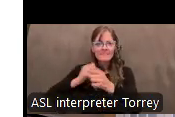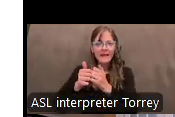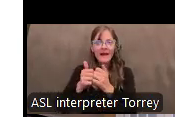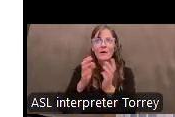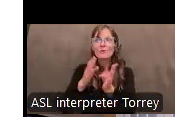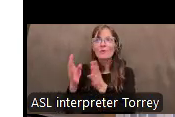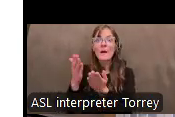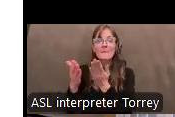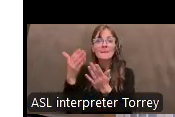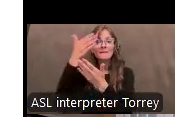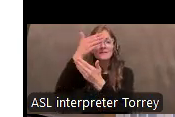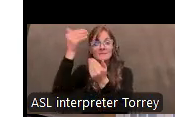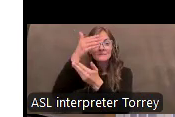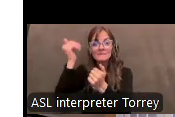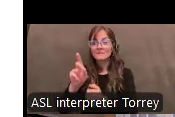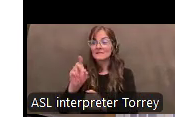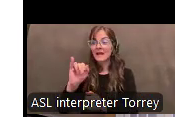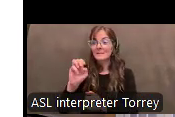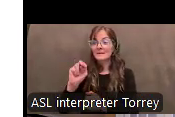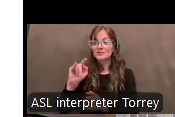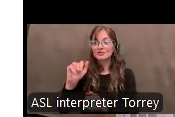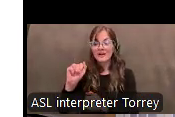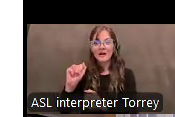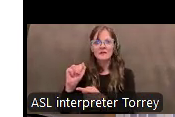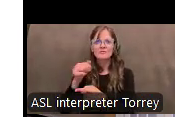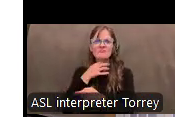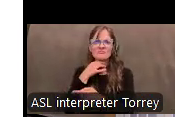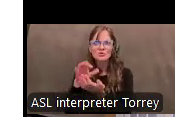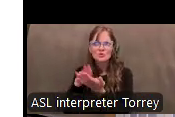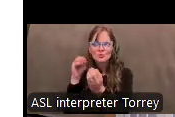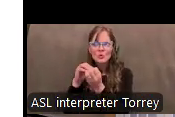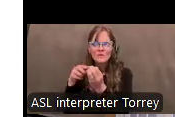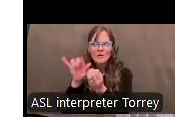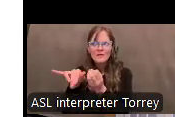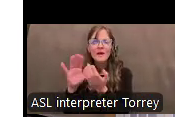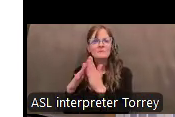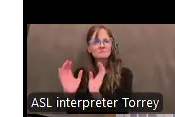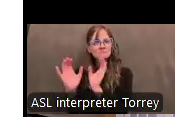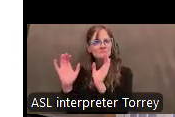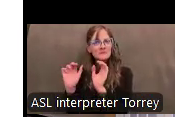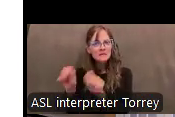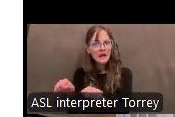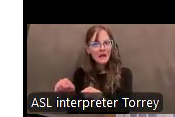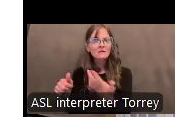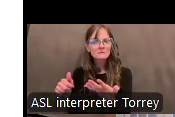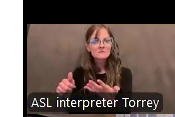And the bigger view that we wanted to share of a brand strength is anyone who wants to work with people,